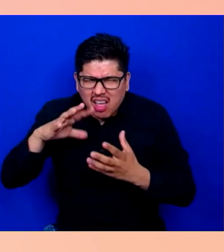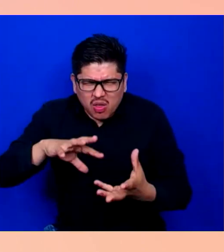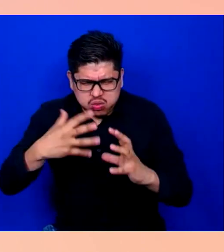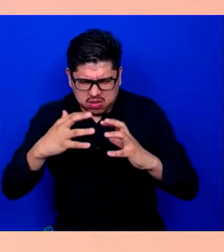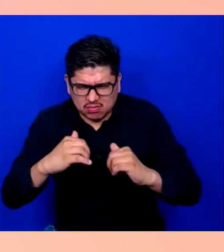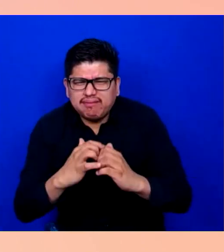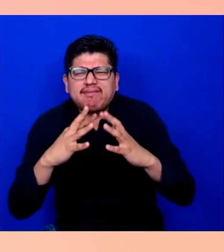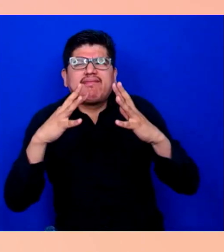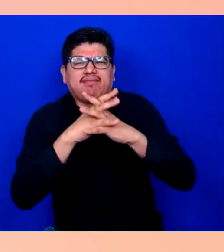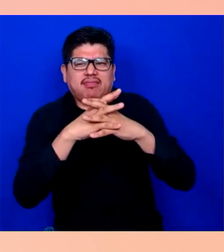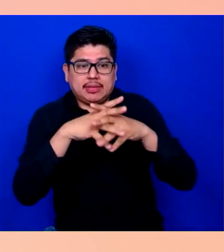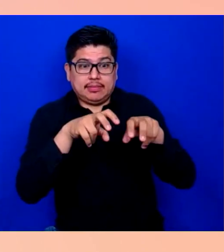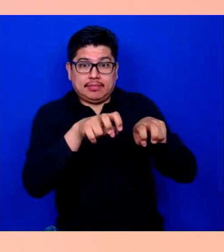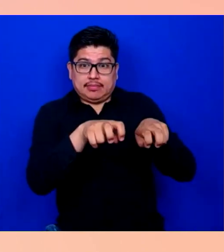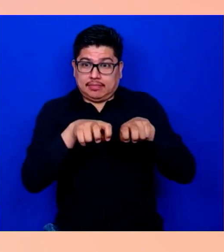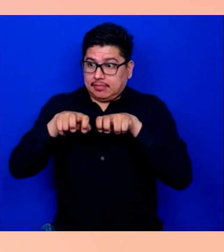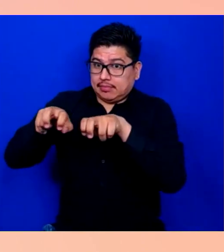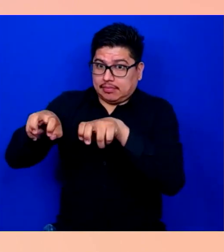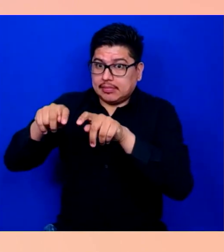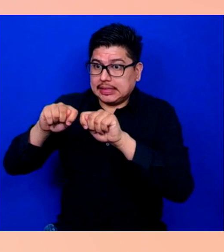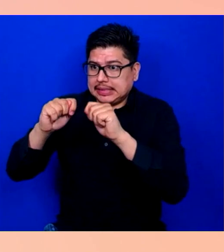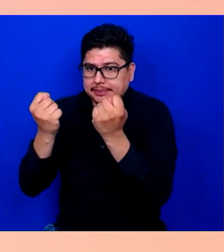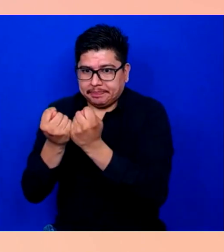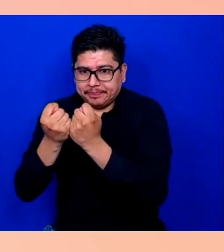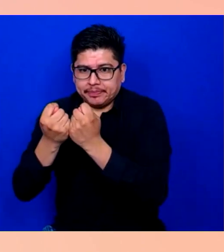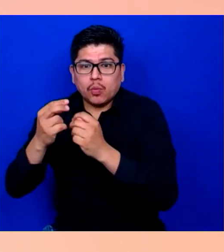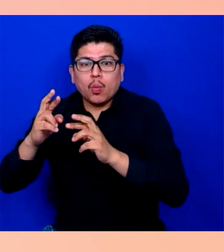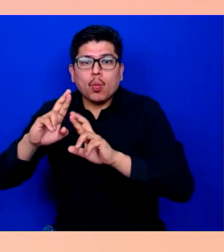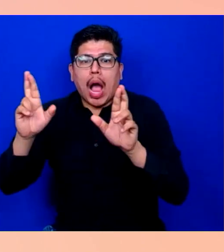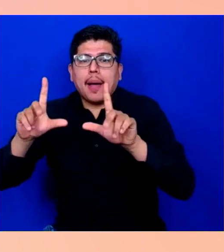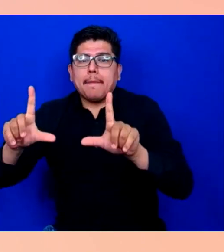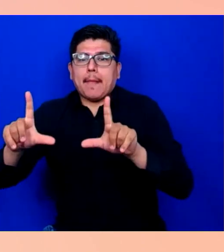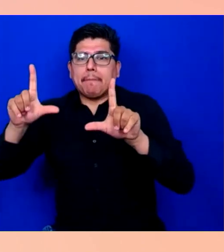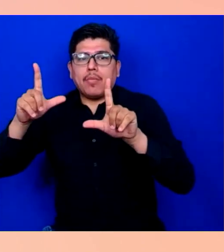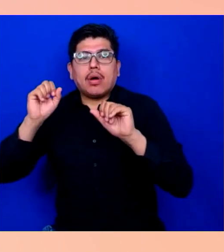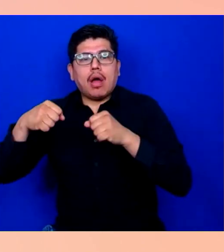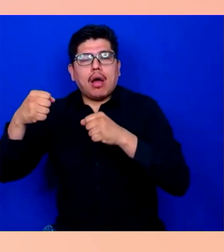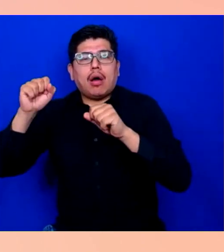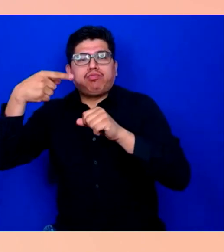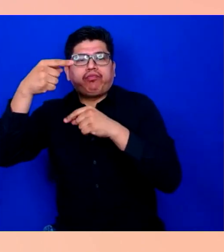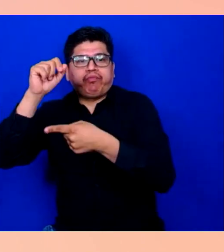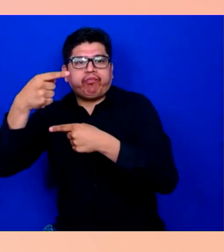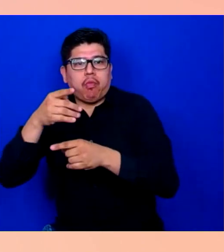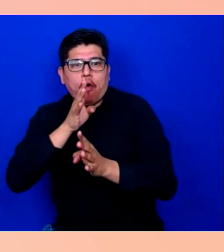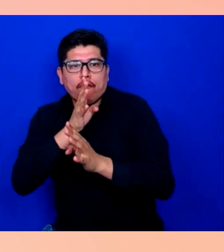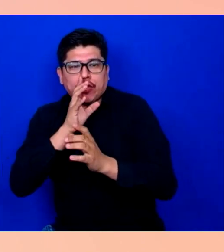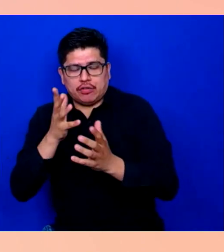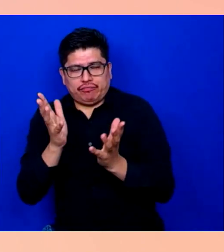Rob and adds my conversation in as text. Because this AI macro will run across your whole system,